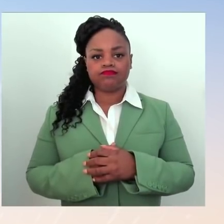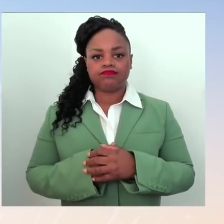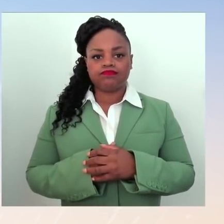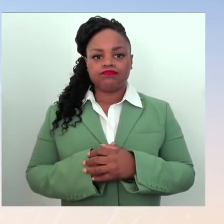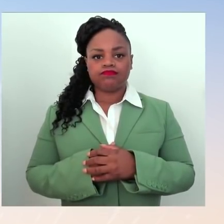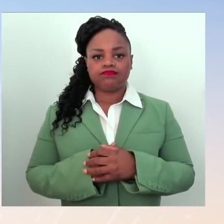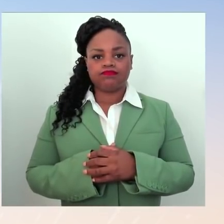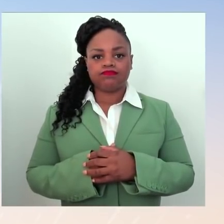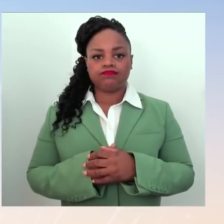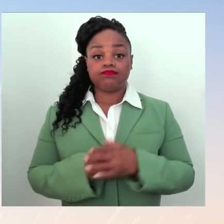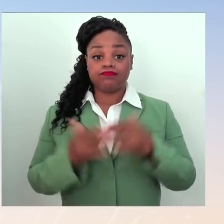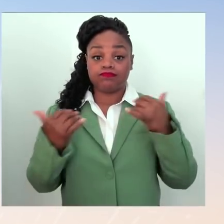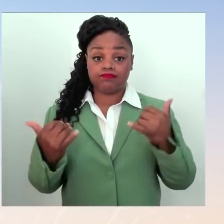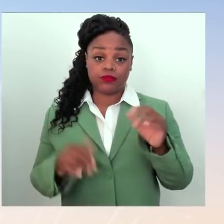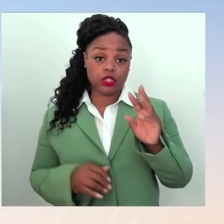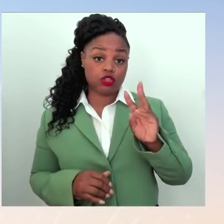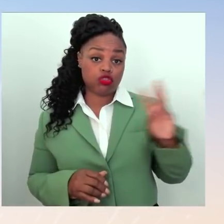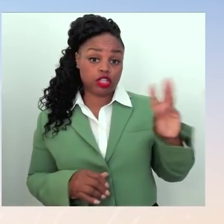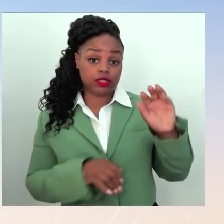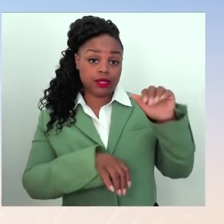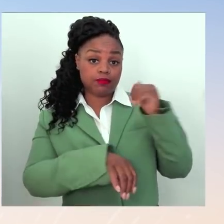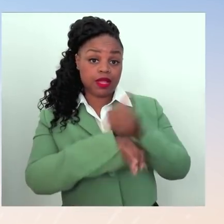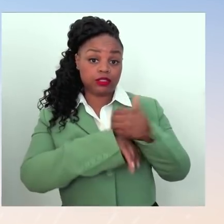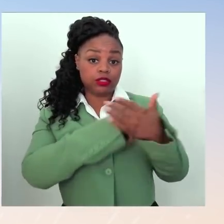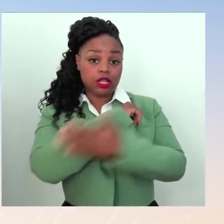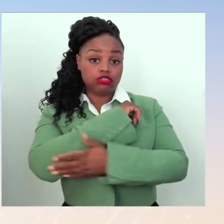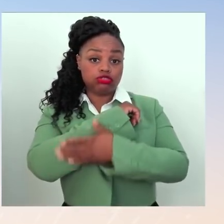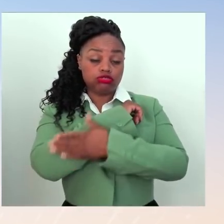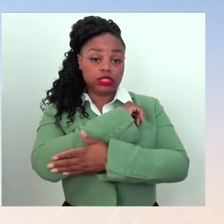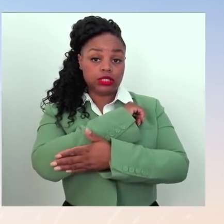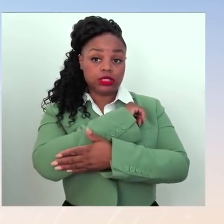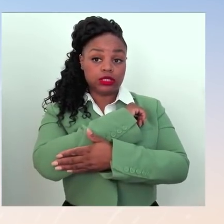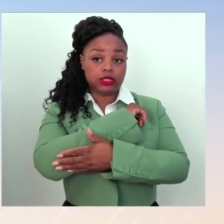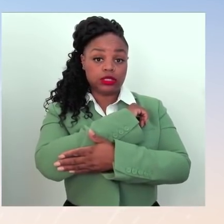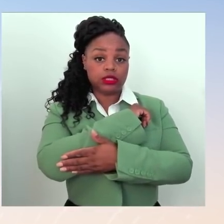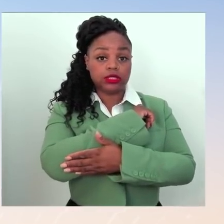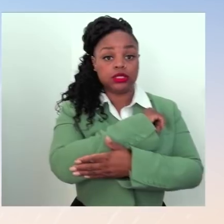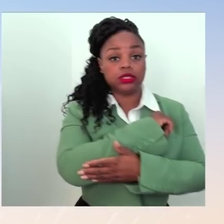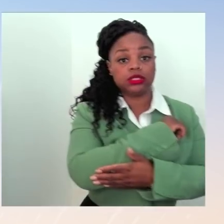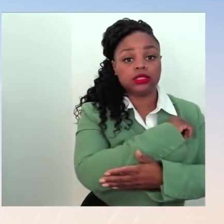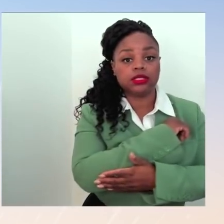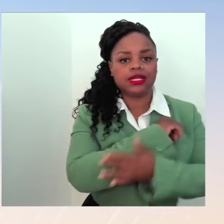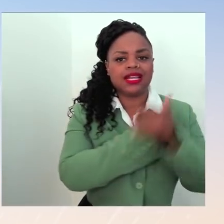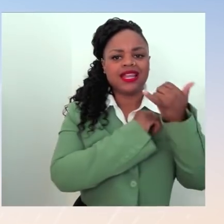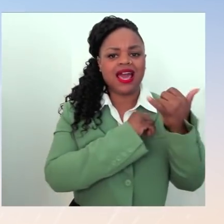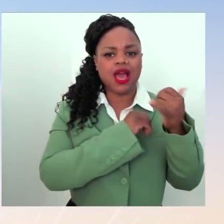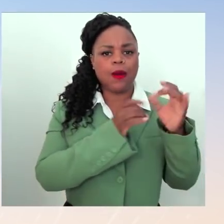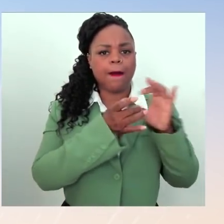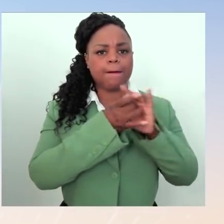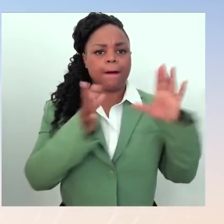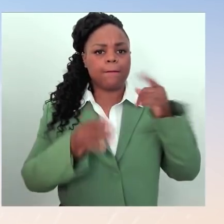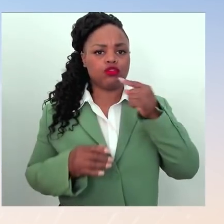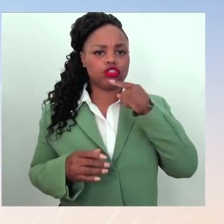that that just ends up deepening ties between Russia and China, that this is really forcing Russia in its connections deeper into China?